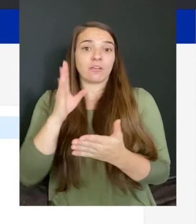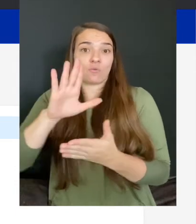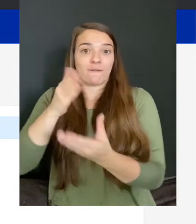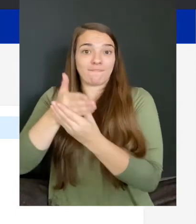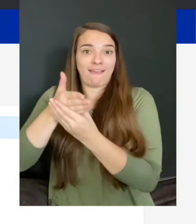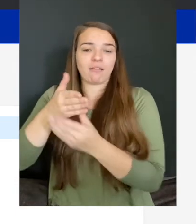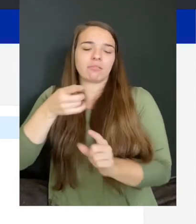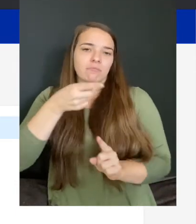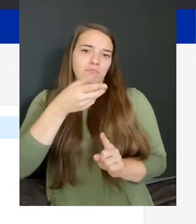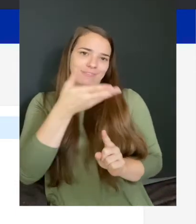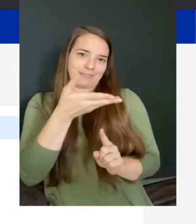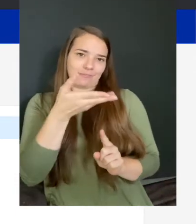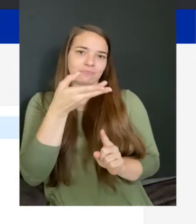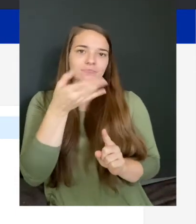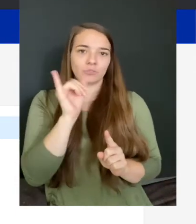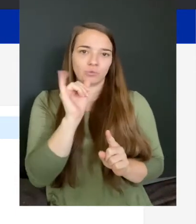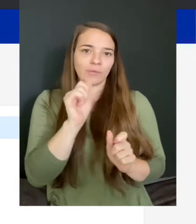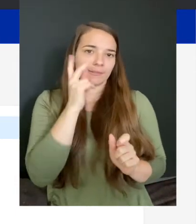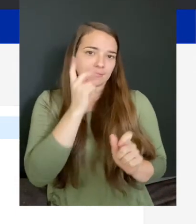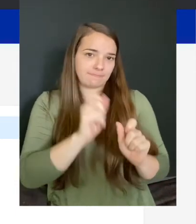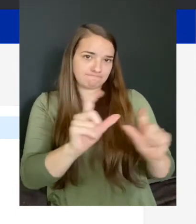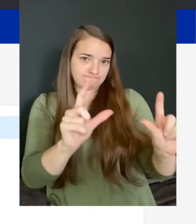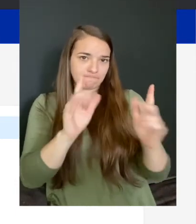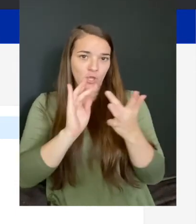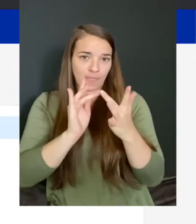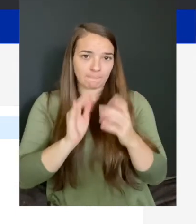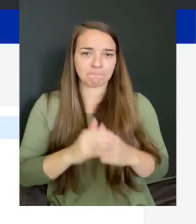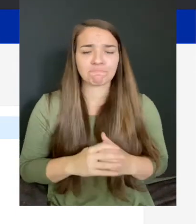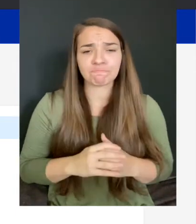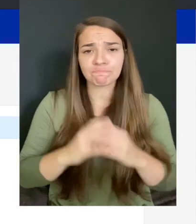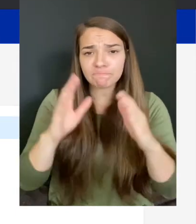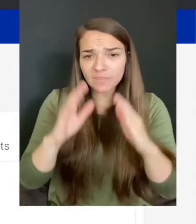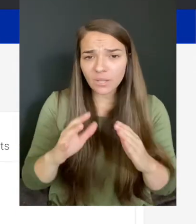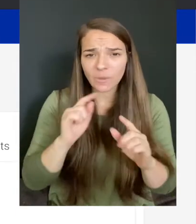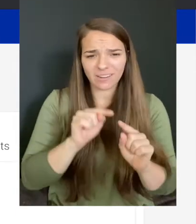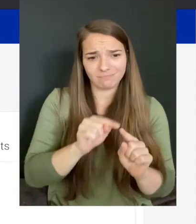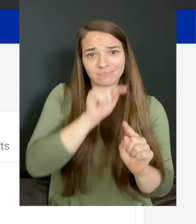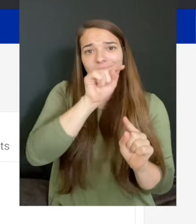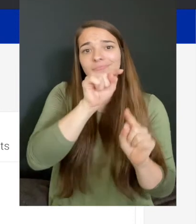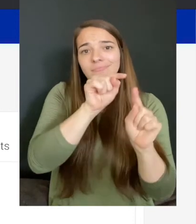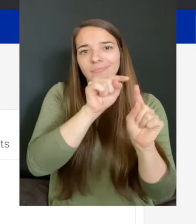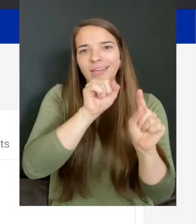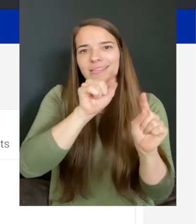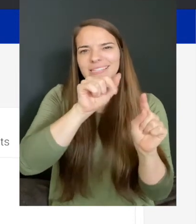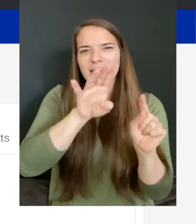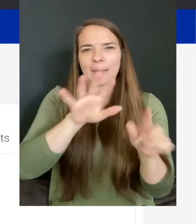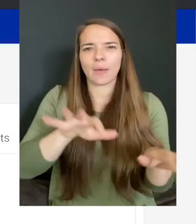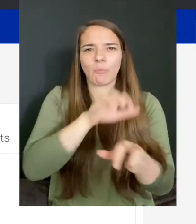Now we're going to go back up one tab, it’s called appointment, and this is where you